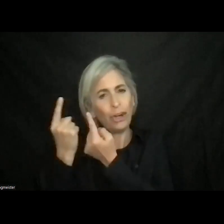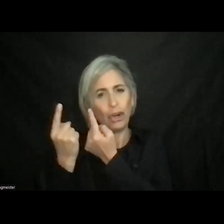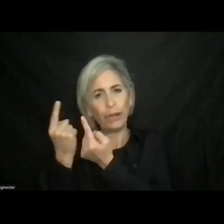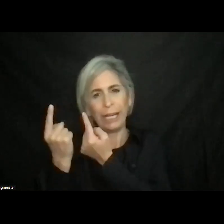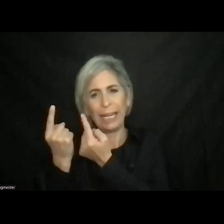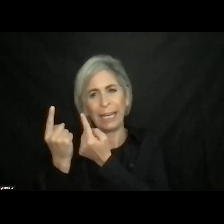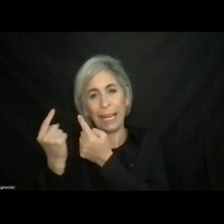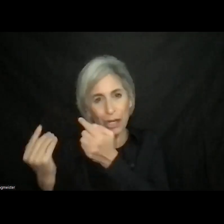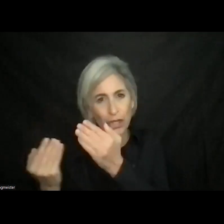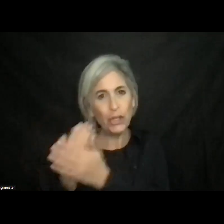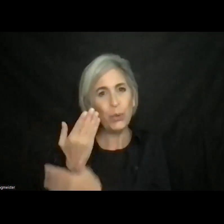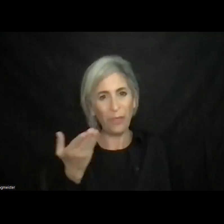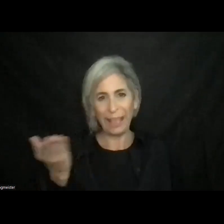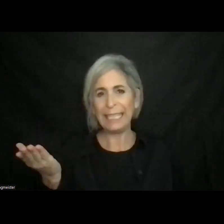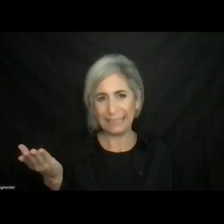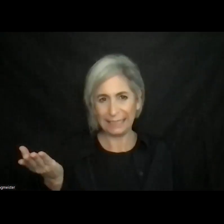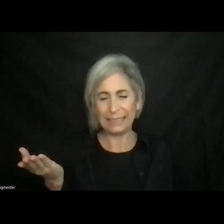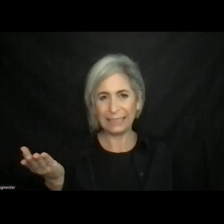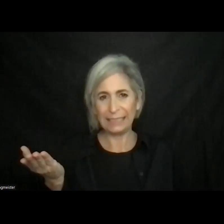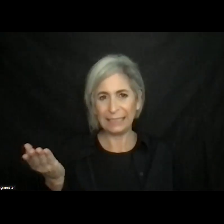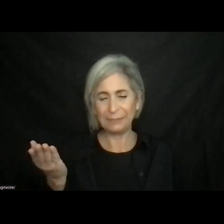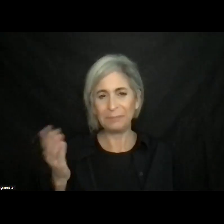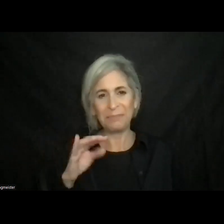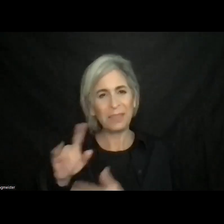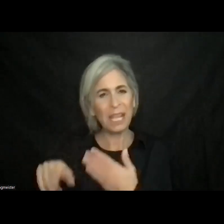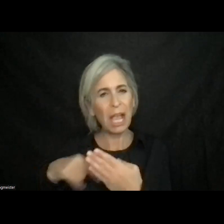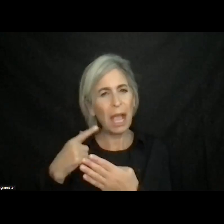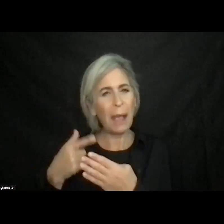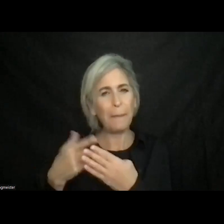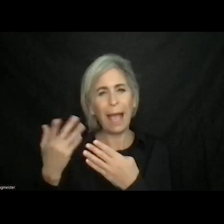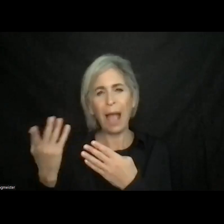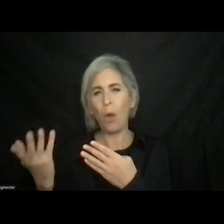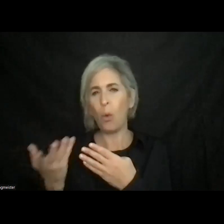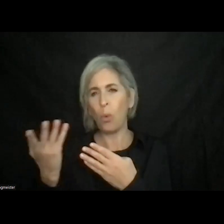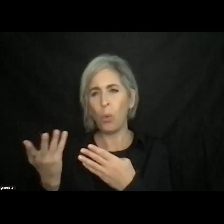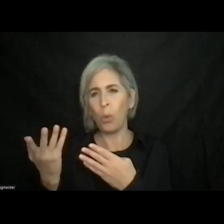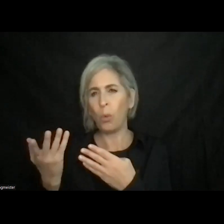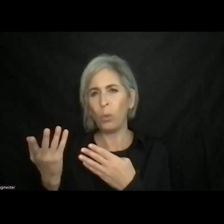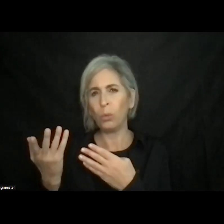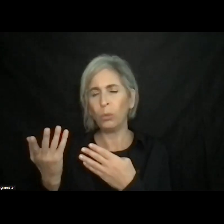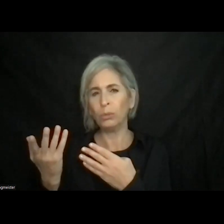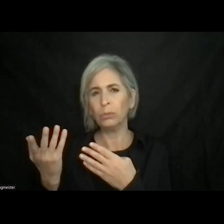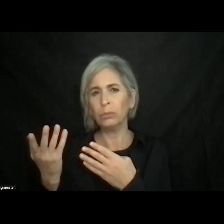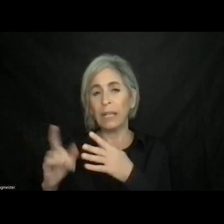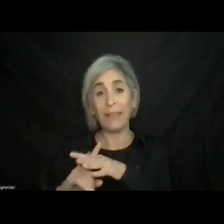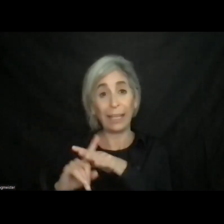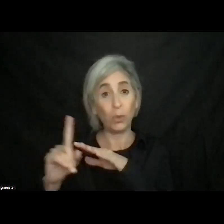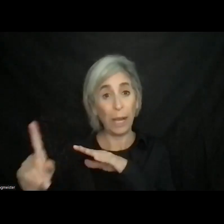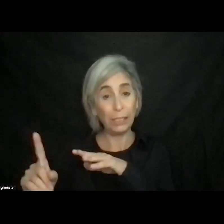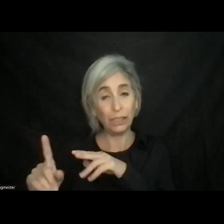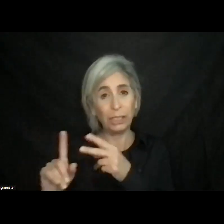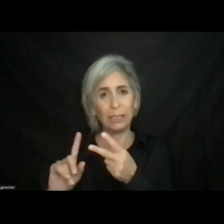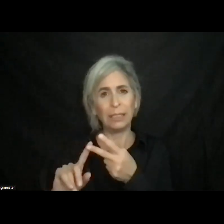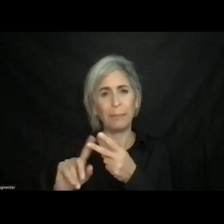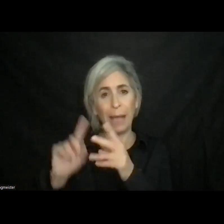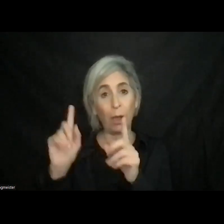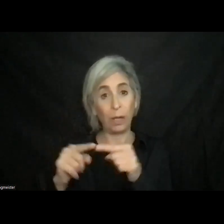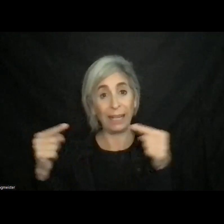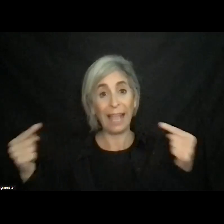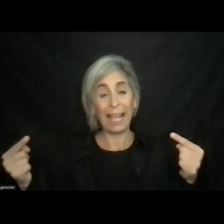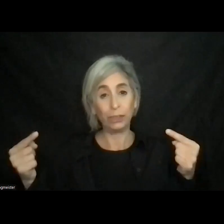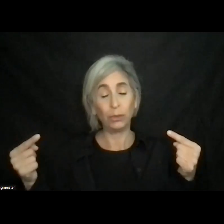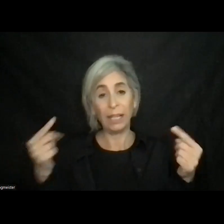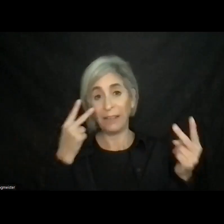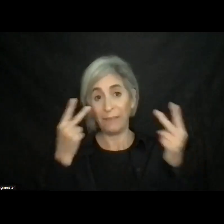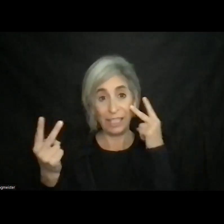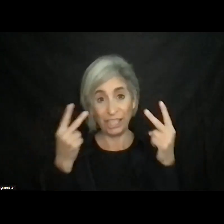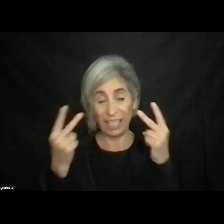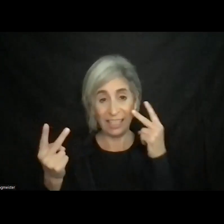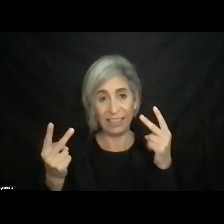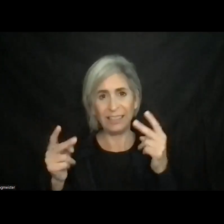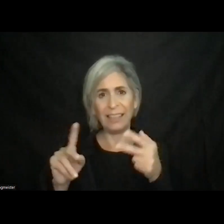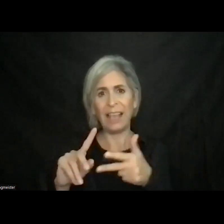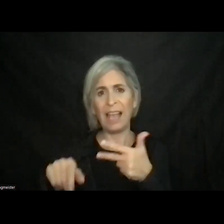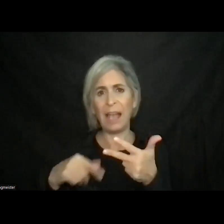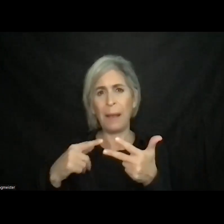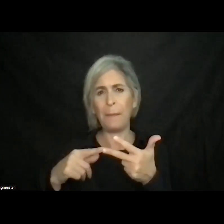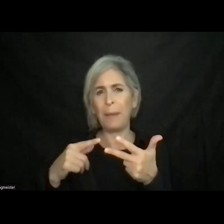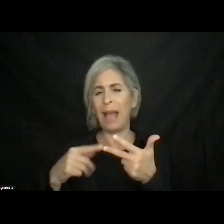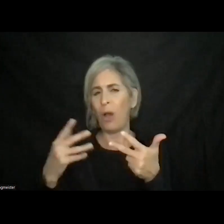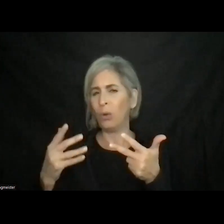new things about evacuation, about visual contrast. About some issues that